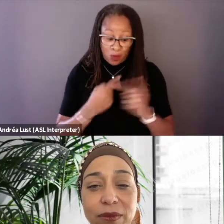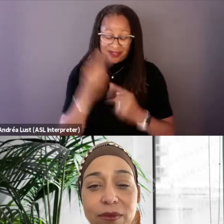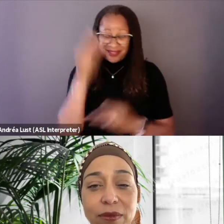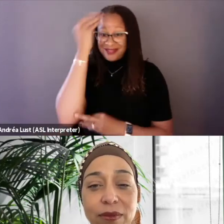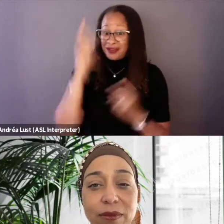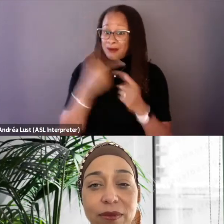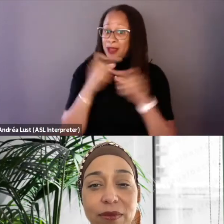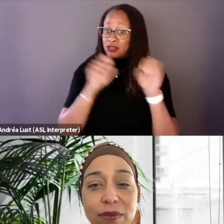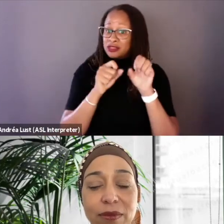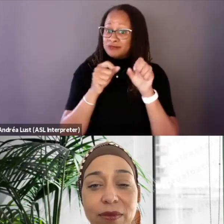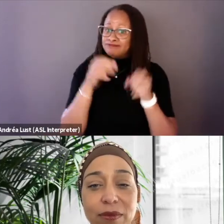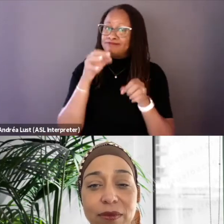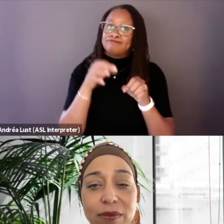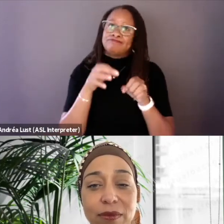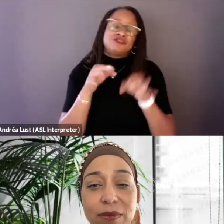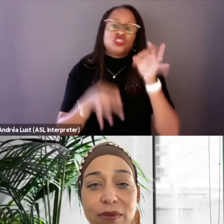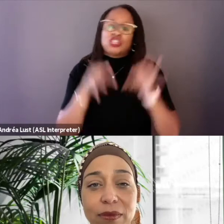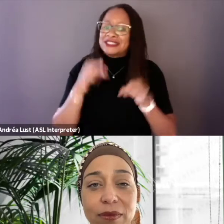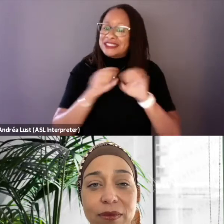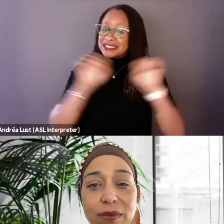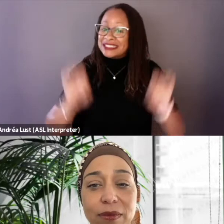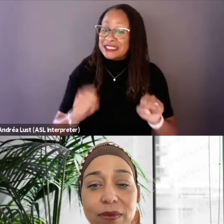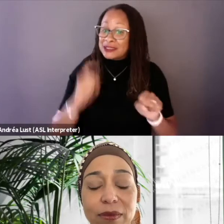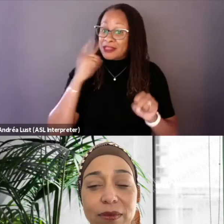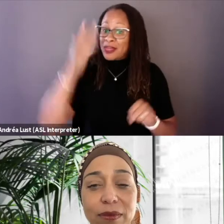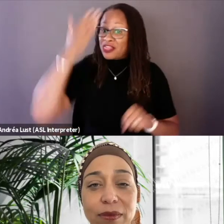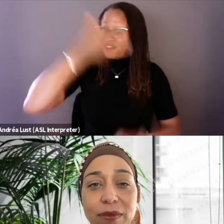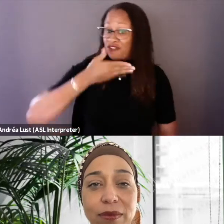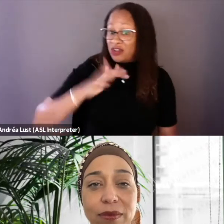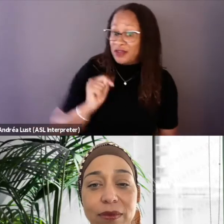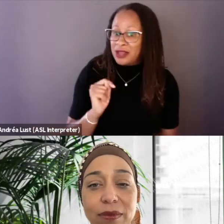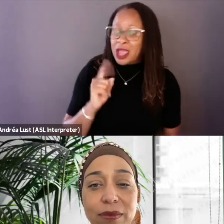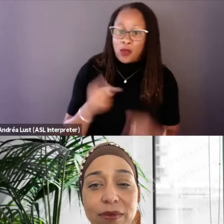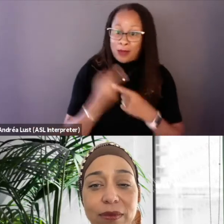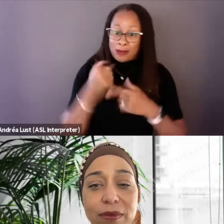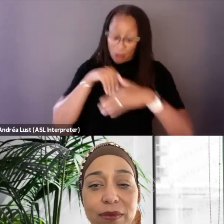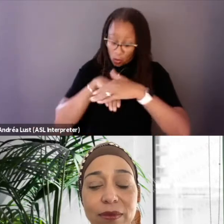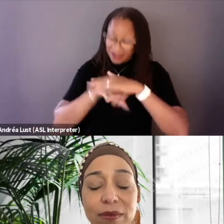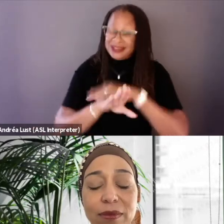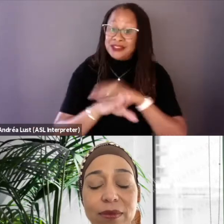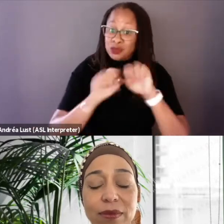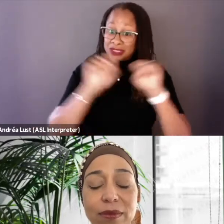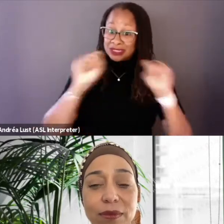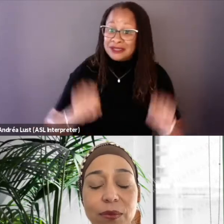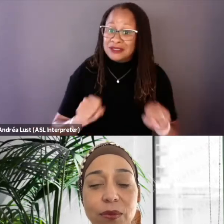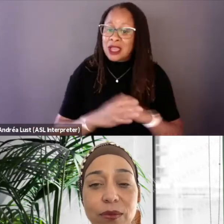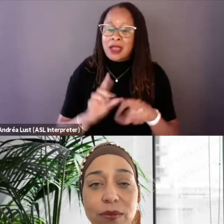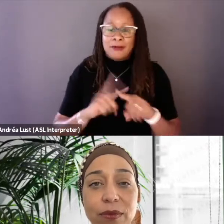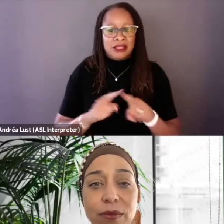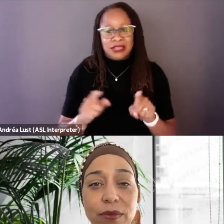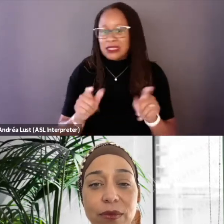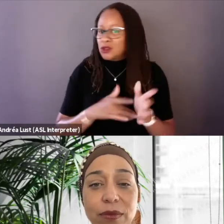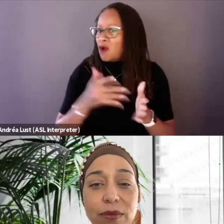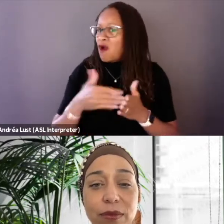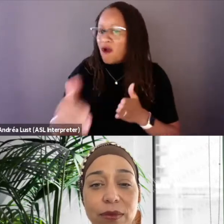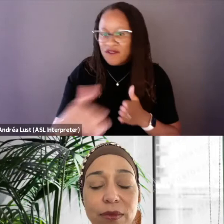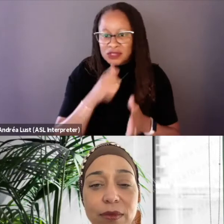they think about the front part of the justice system, you know, when people get into it, you know, but they rarely think about the back part of it